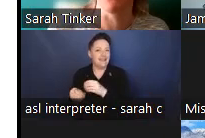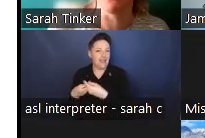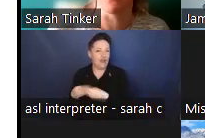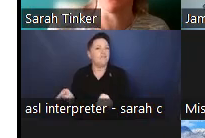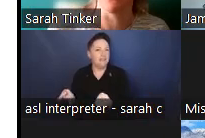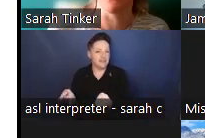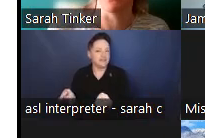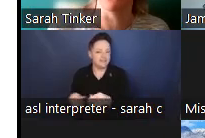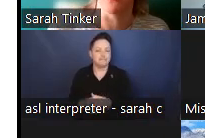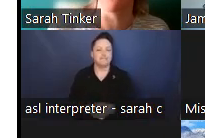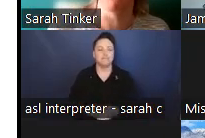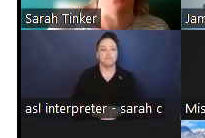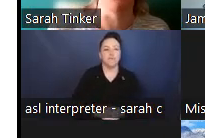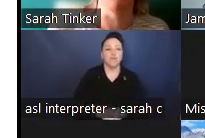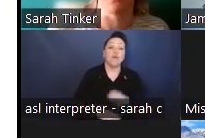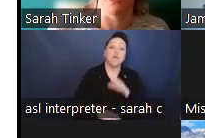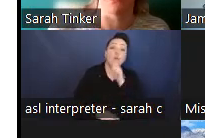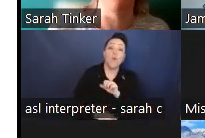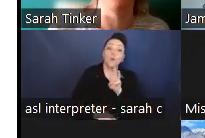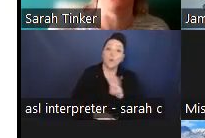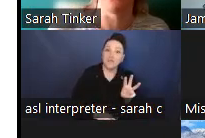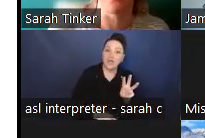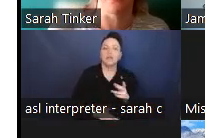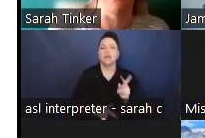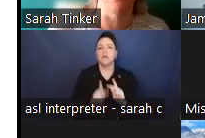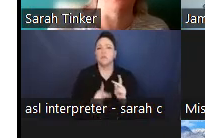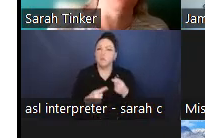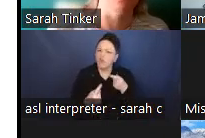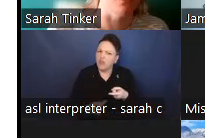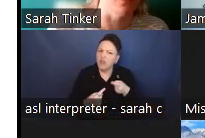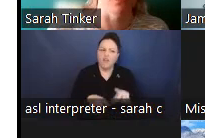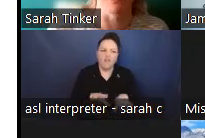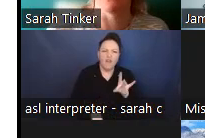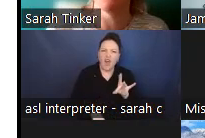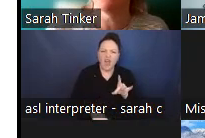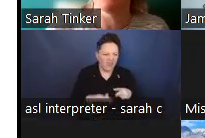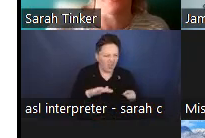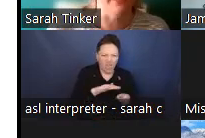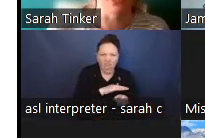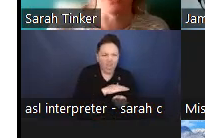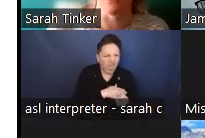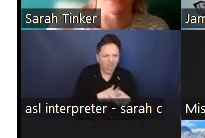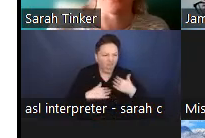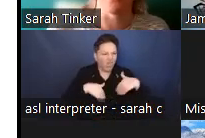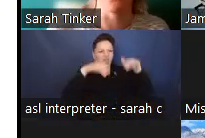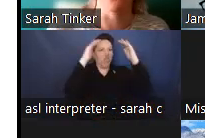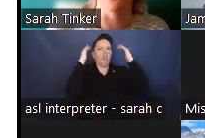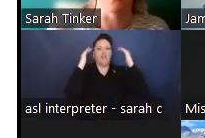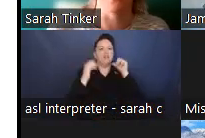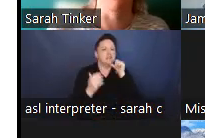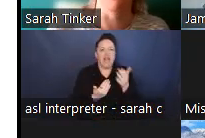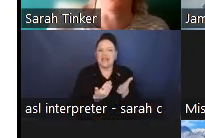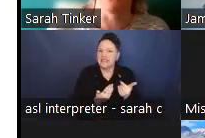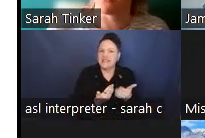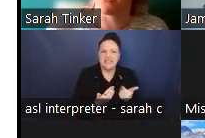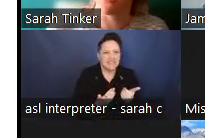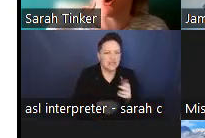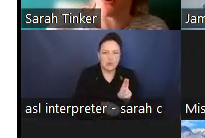surprise anyone on our old site they people it to be overwhelming not great on mobile,